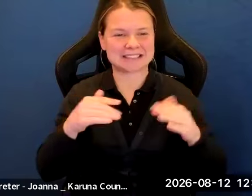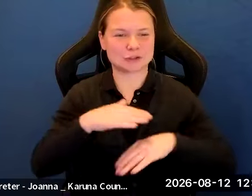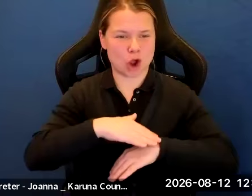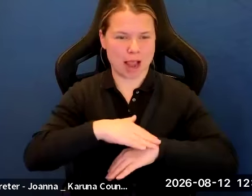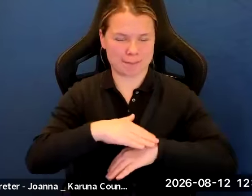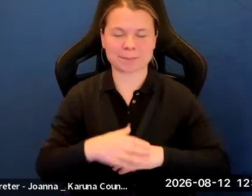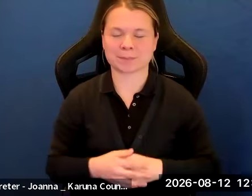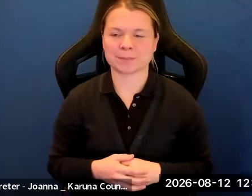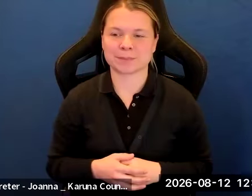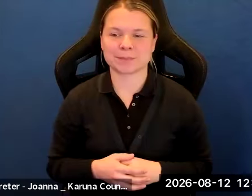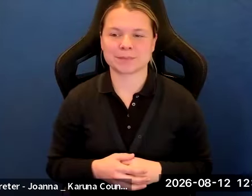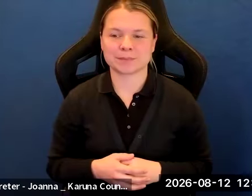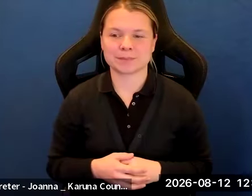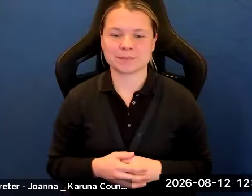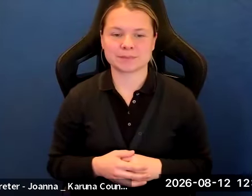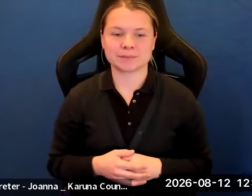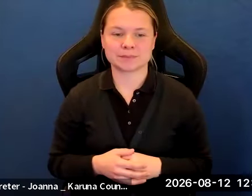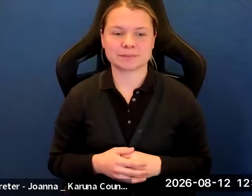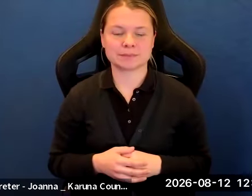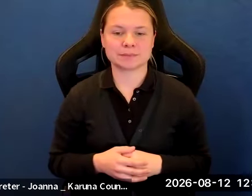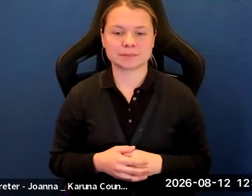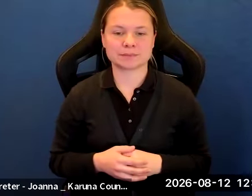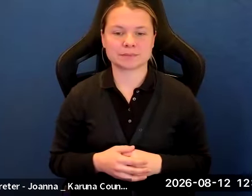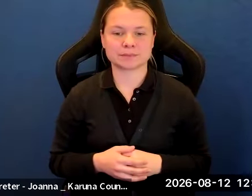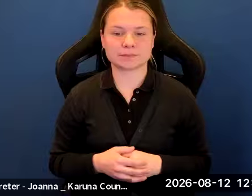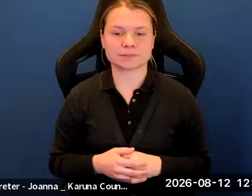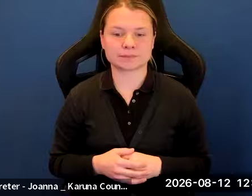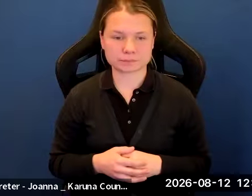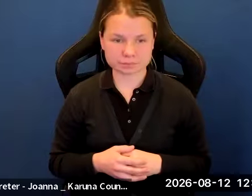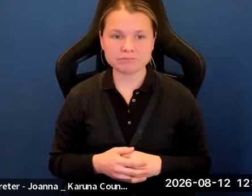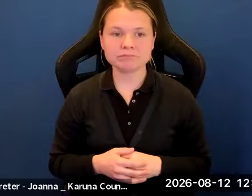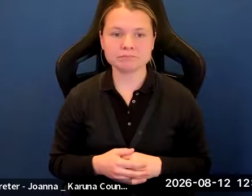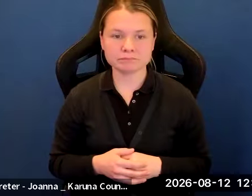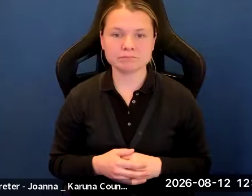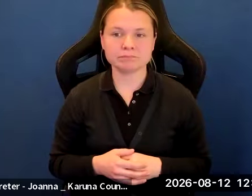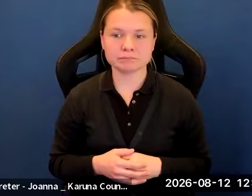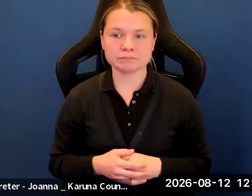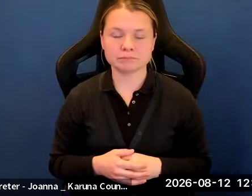2026 at 5 p.m. AEST which stands for Australian ooes rn